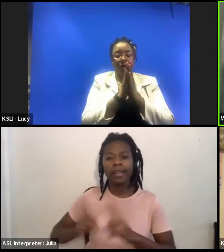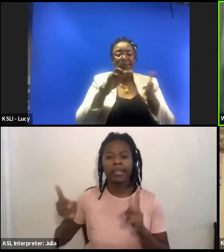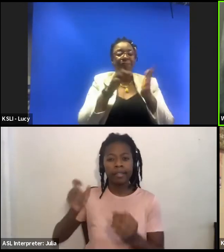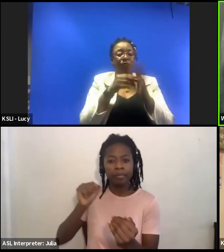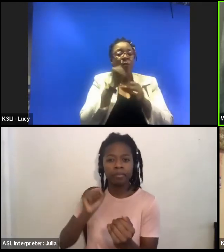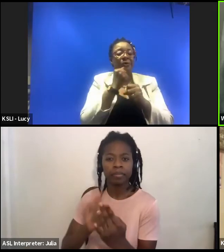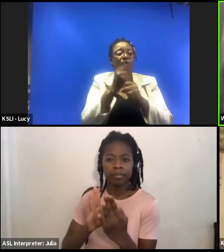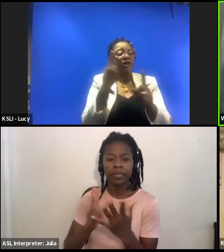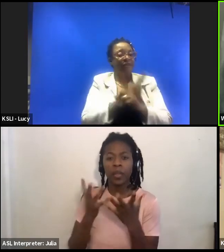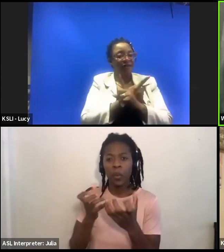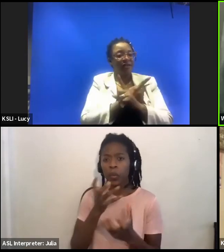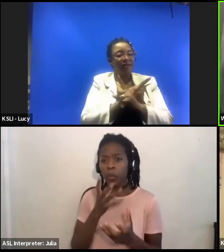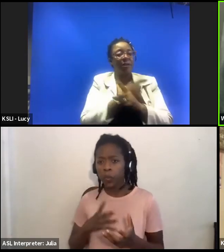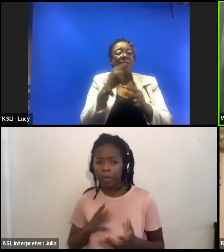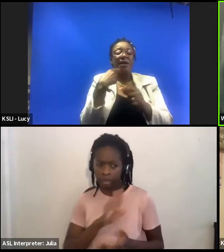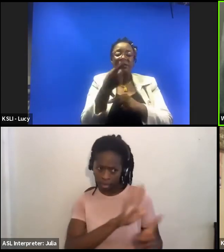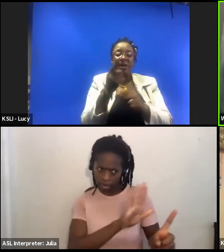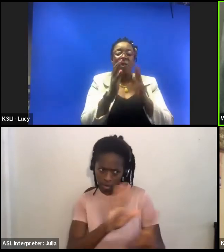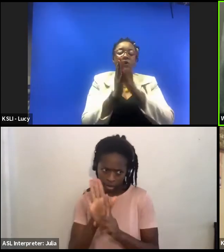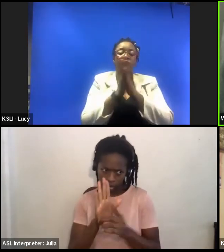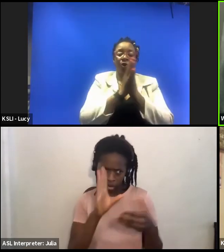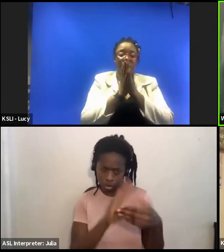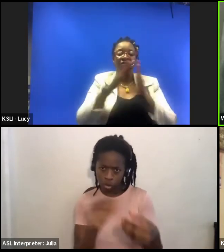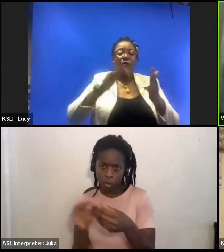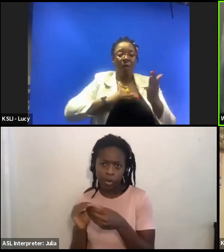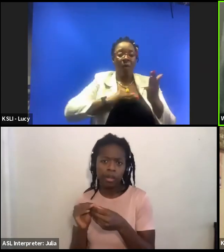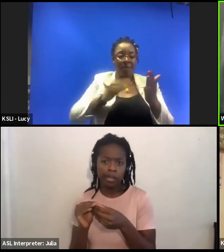they're going to put women where they're supposed to be